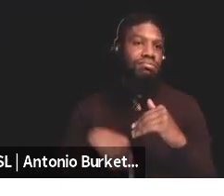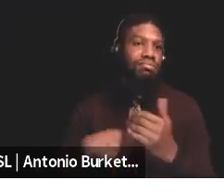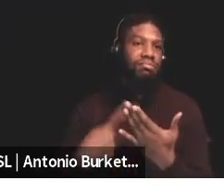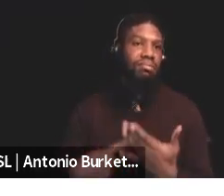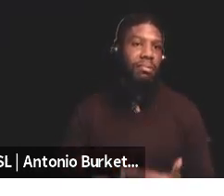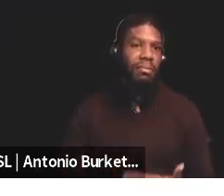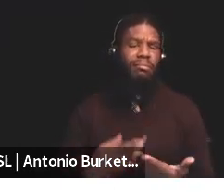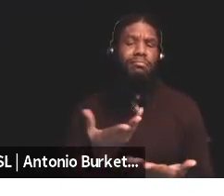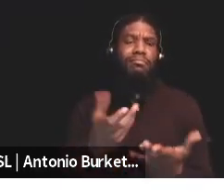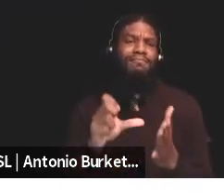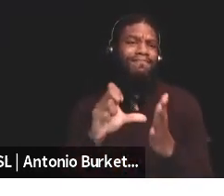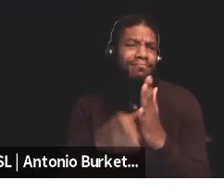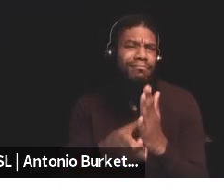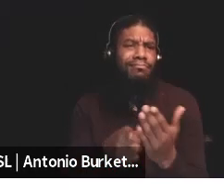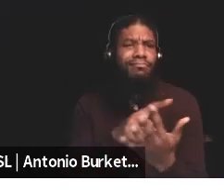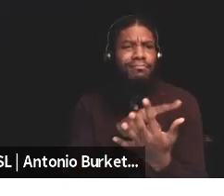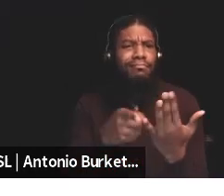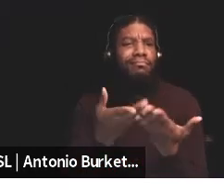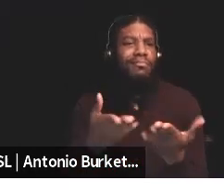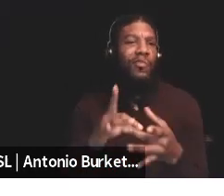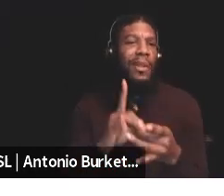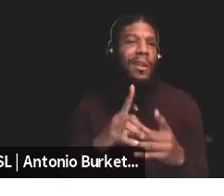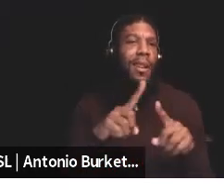emphasize a couple things about interdependence that we discovered as we were working on this